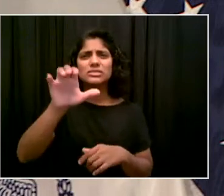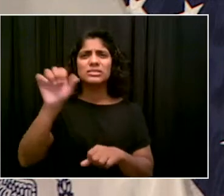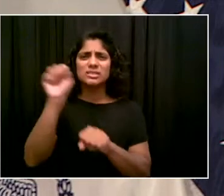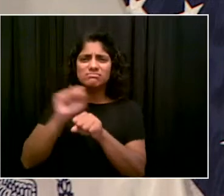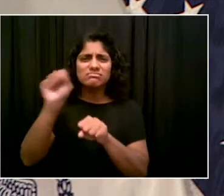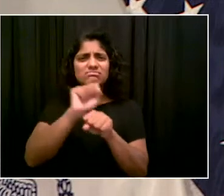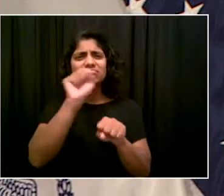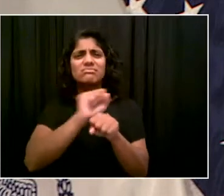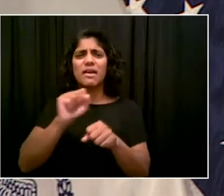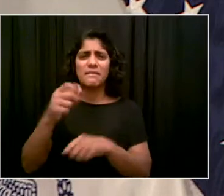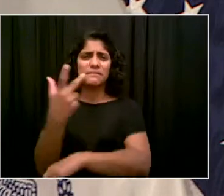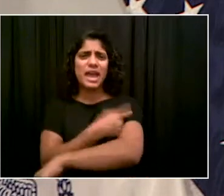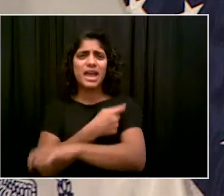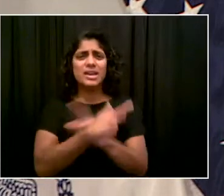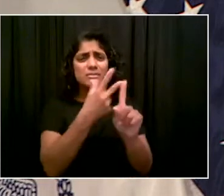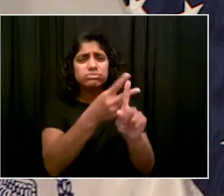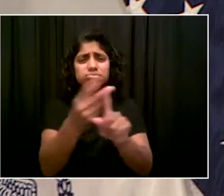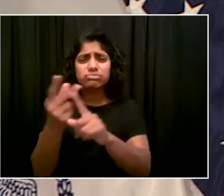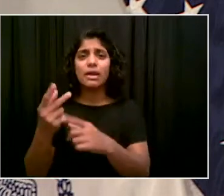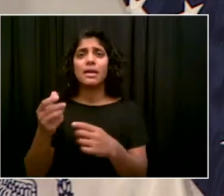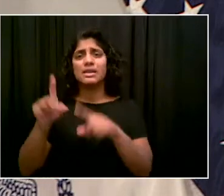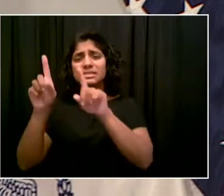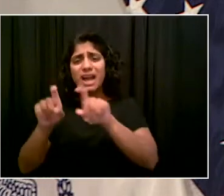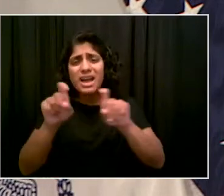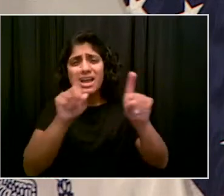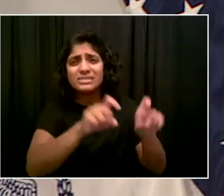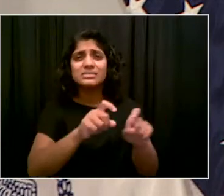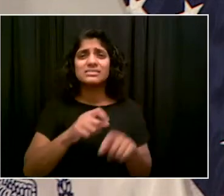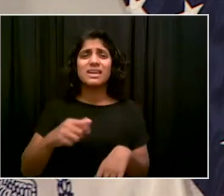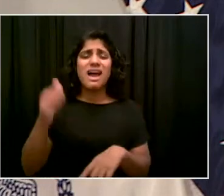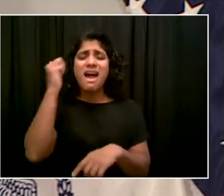HEROES, TEST AND TRACE, BECAUSE OF YOUR EFFORTS